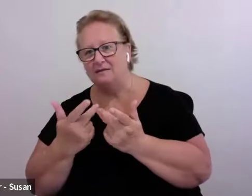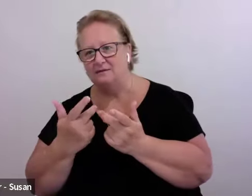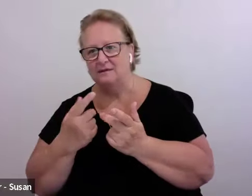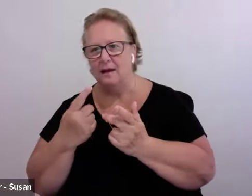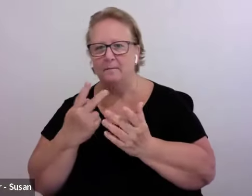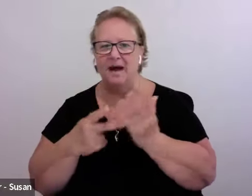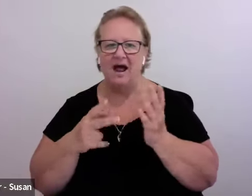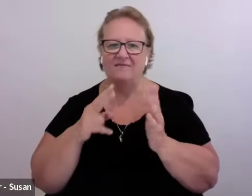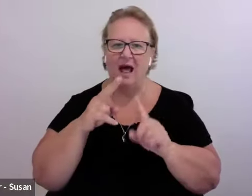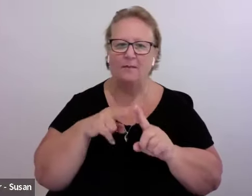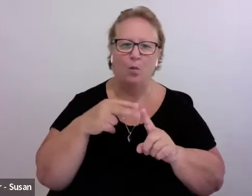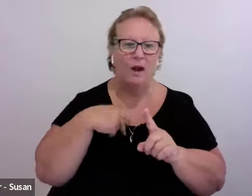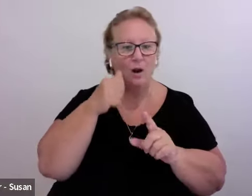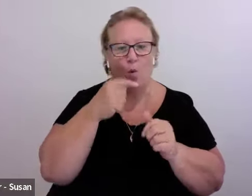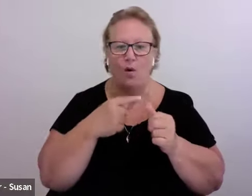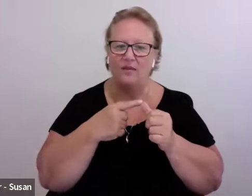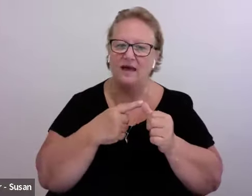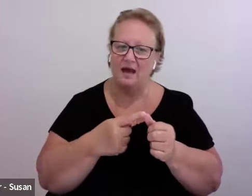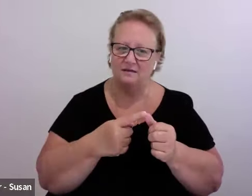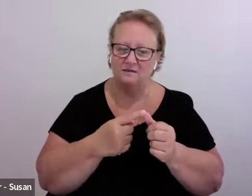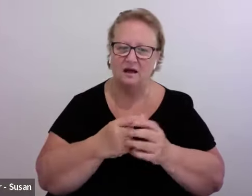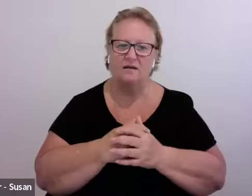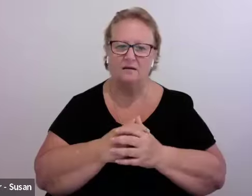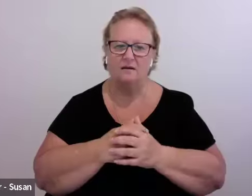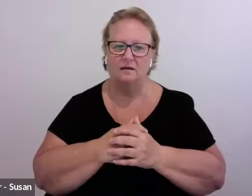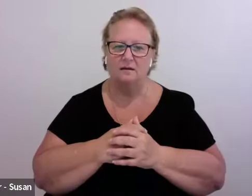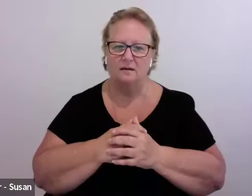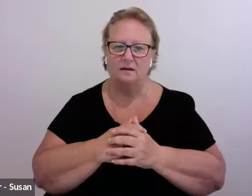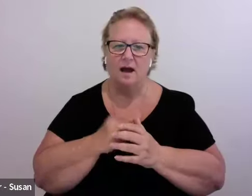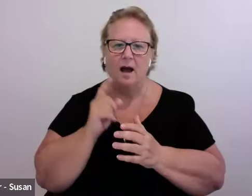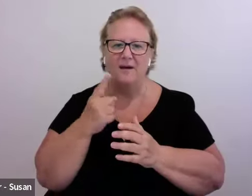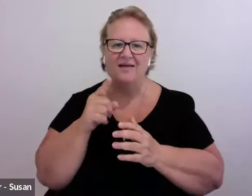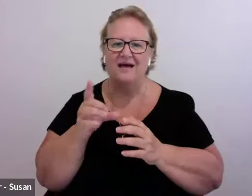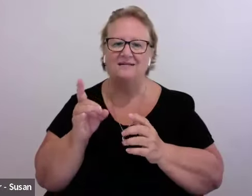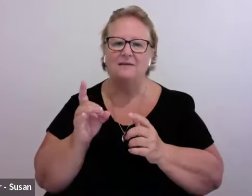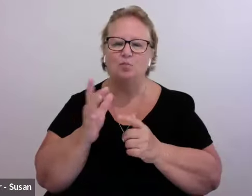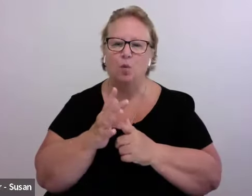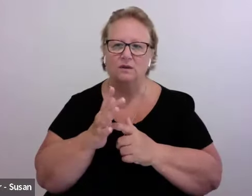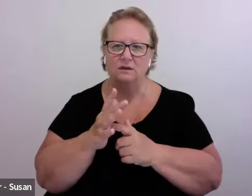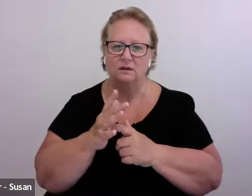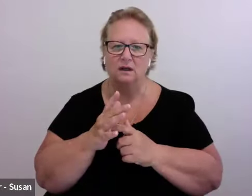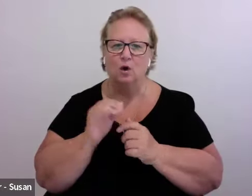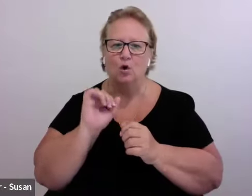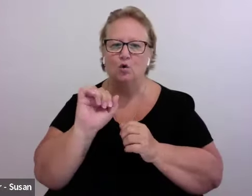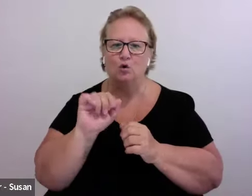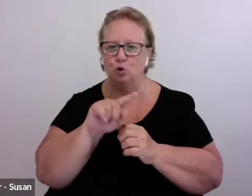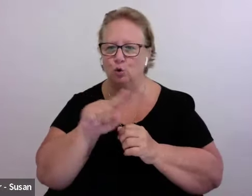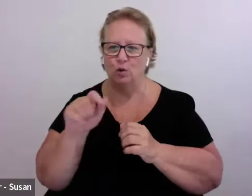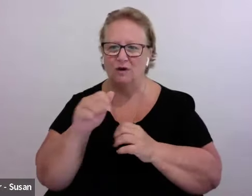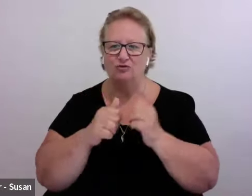looking at similar surnames ) and wondering why Mr Tully is related to somebody else who is part of the application. We already know the answer to that question,